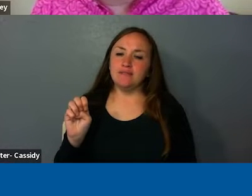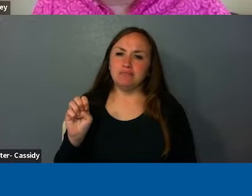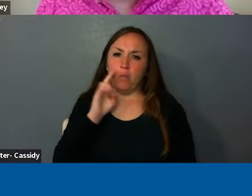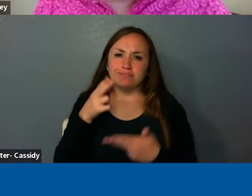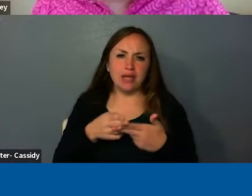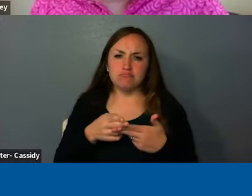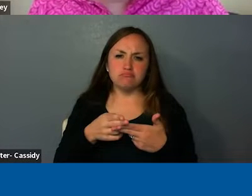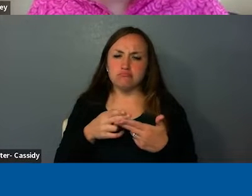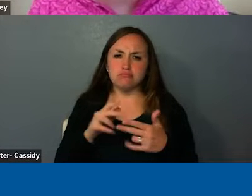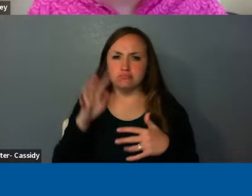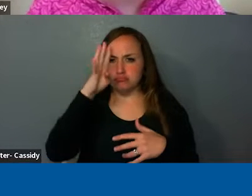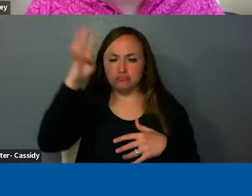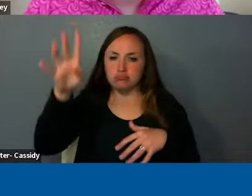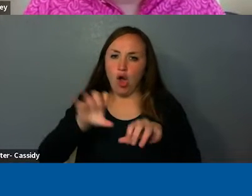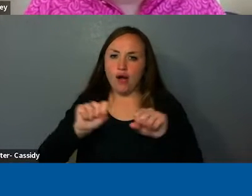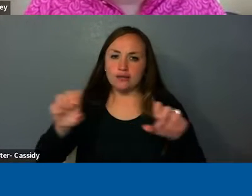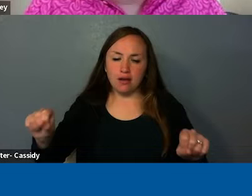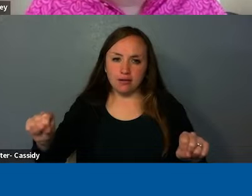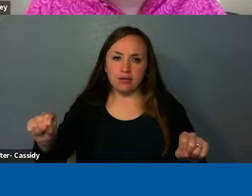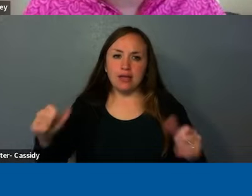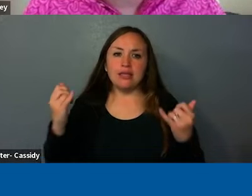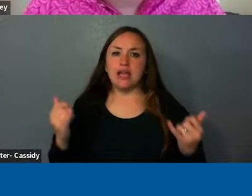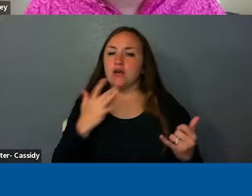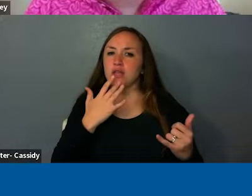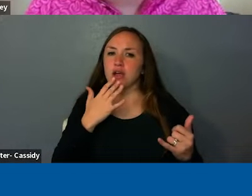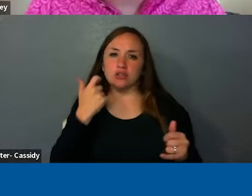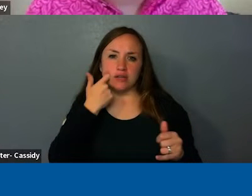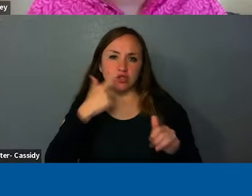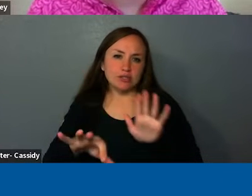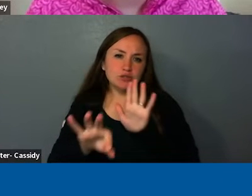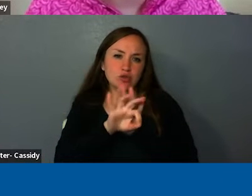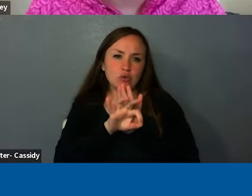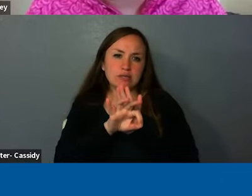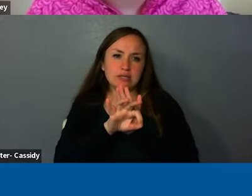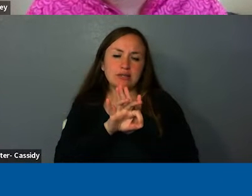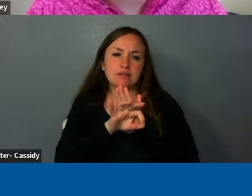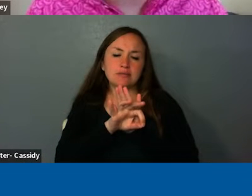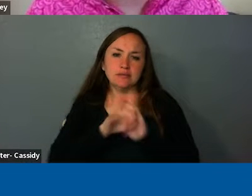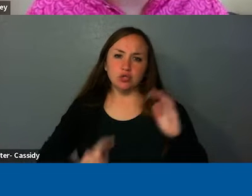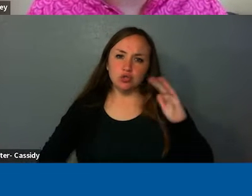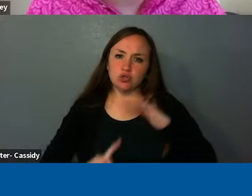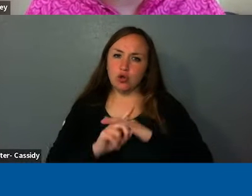Save it, applies, it'll take over and the colors that I've chosen propagate across the operating system